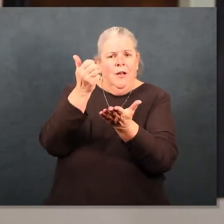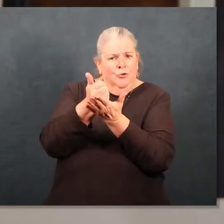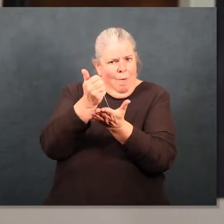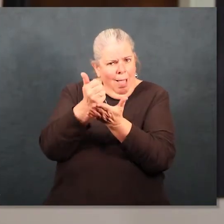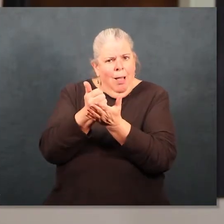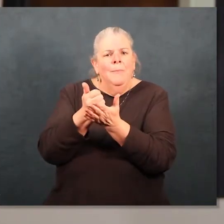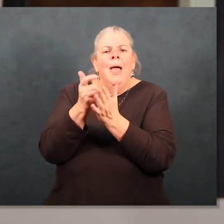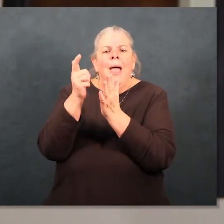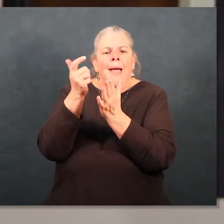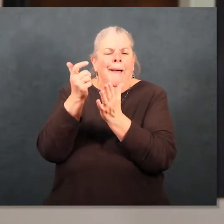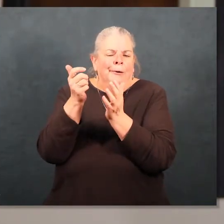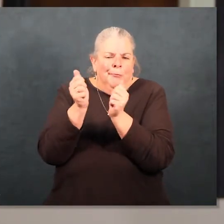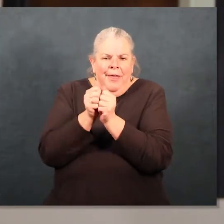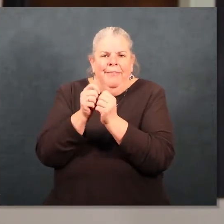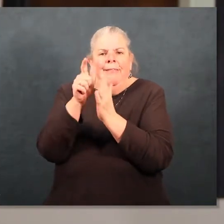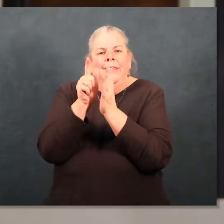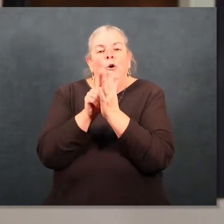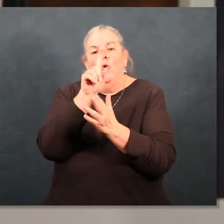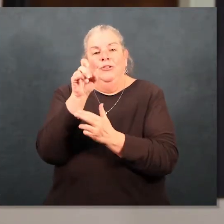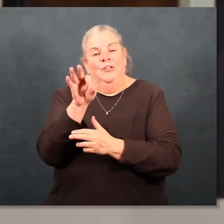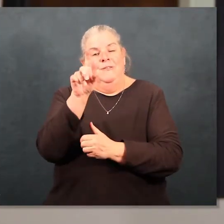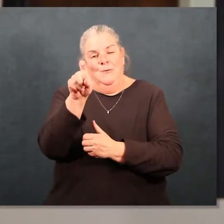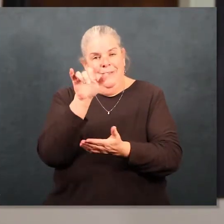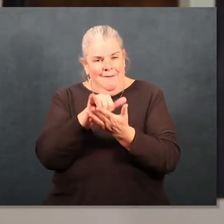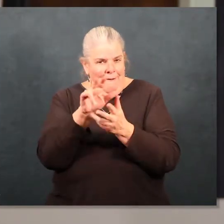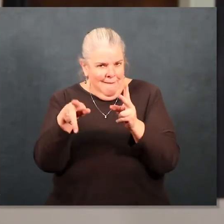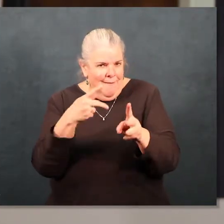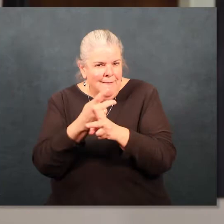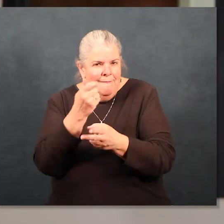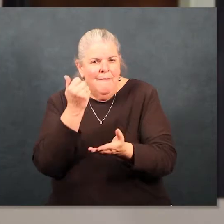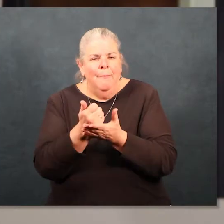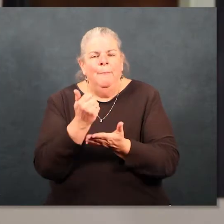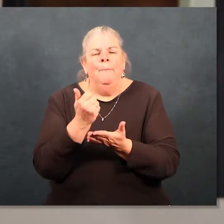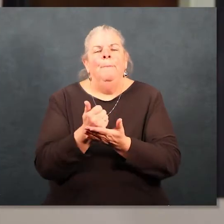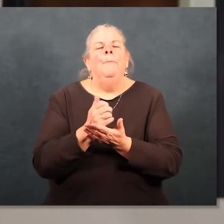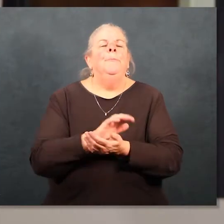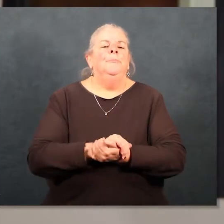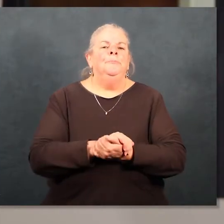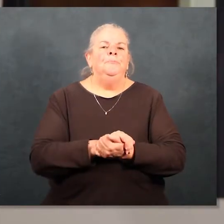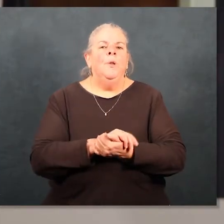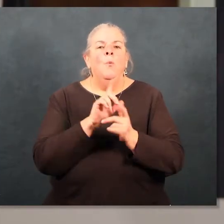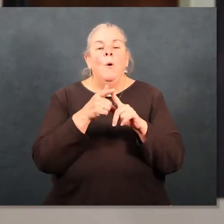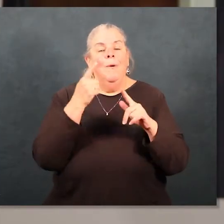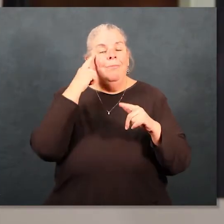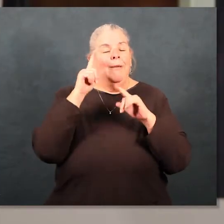if you need that. So, when we think about assistance animals,